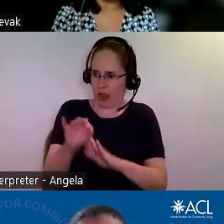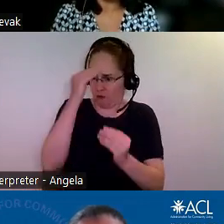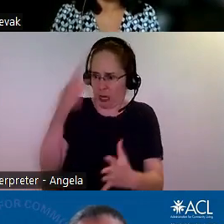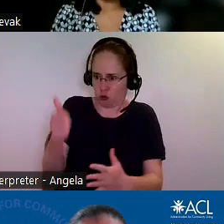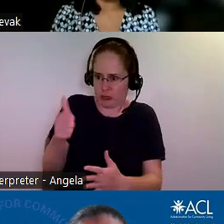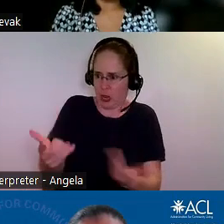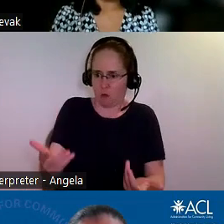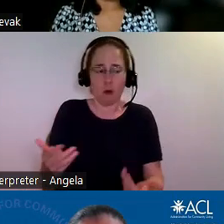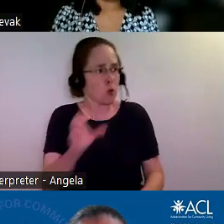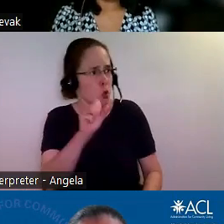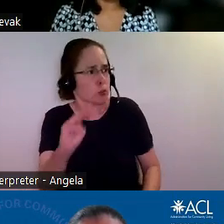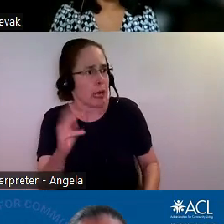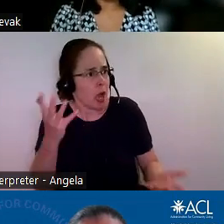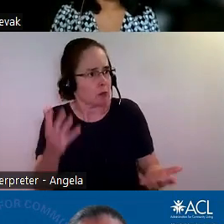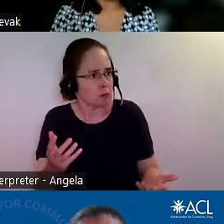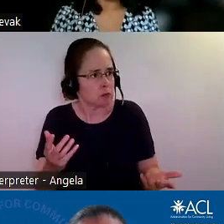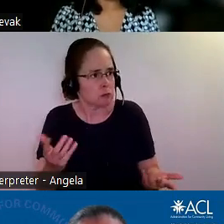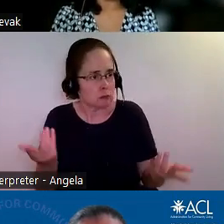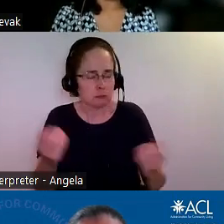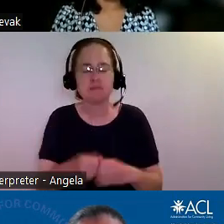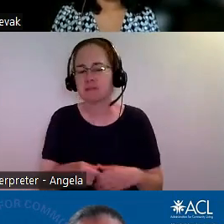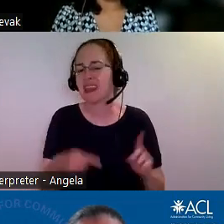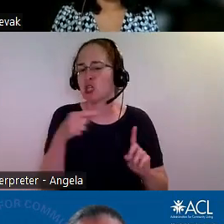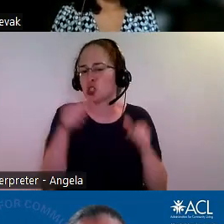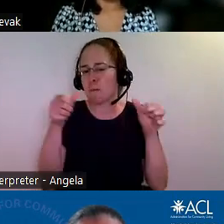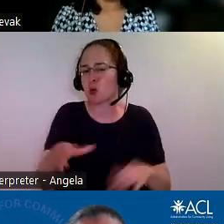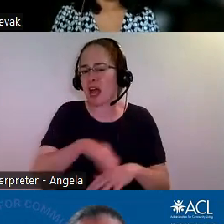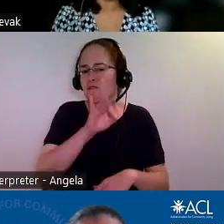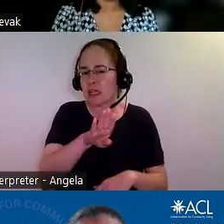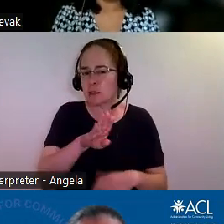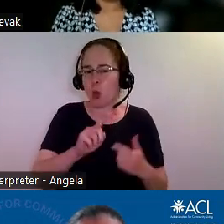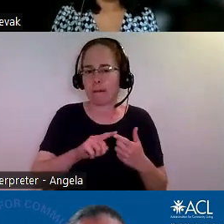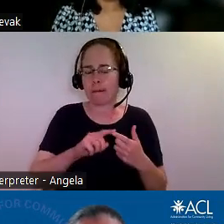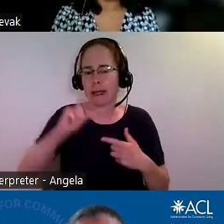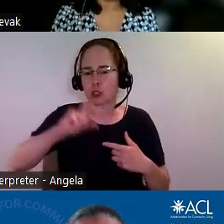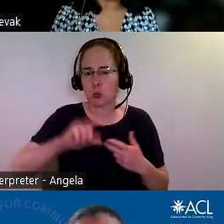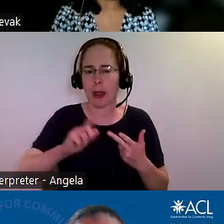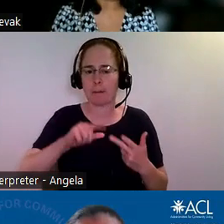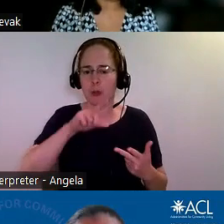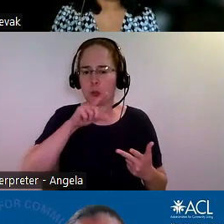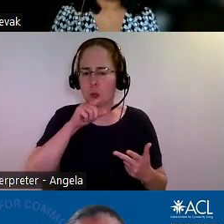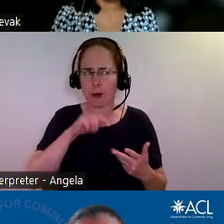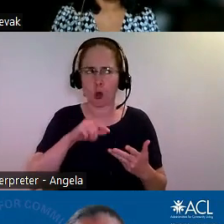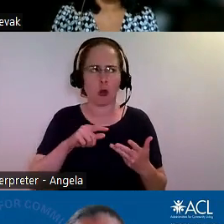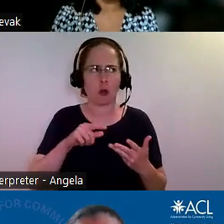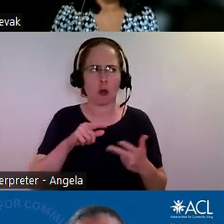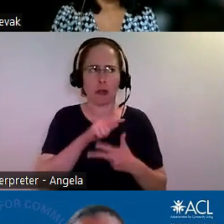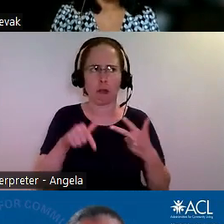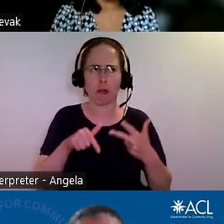said social media. So, she posted on Facebook, Instagram, Twitter, I believe that that's it.